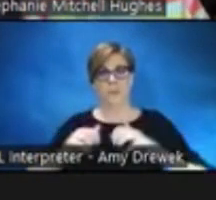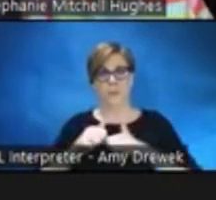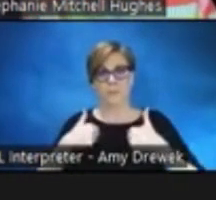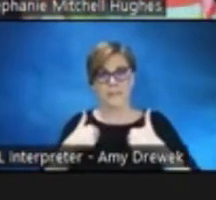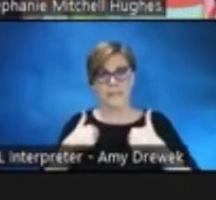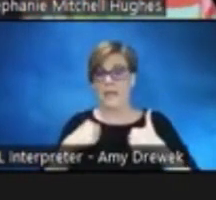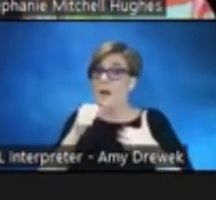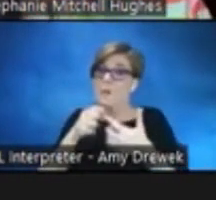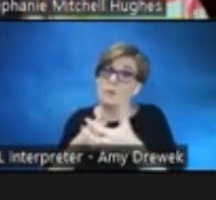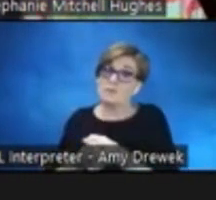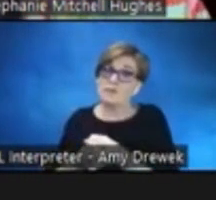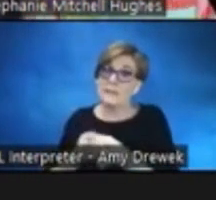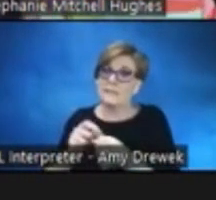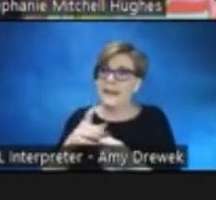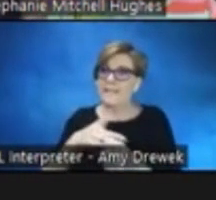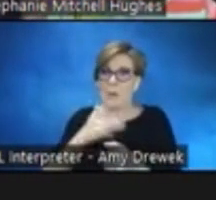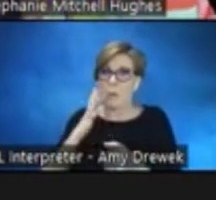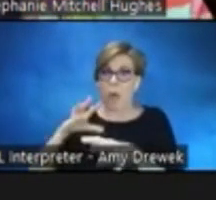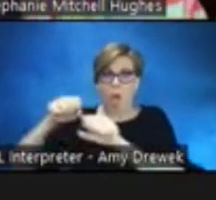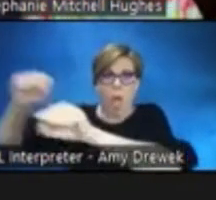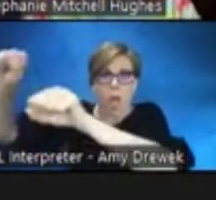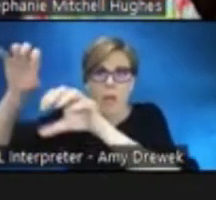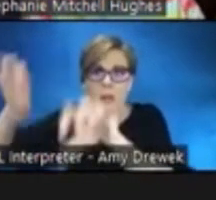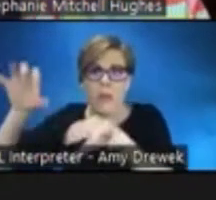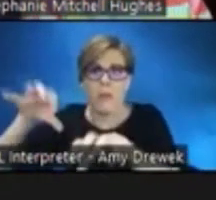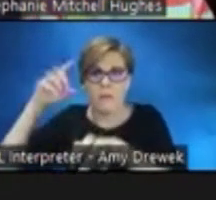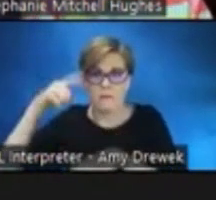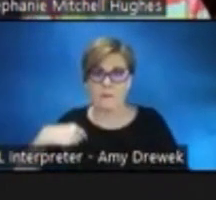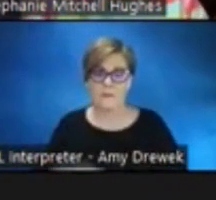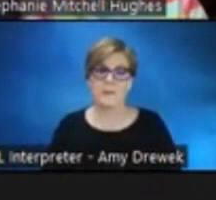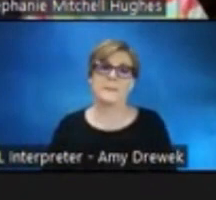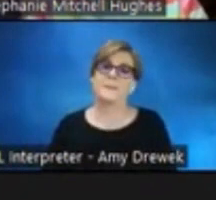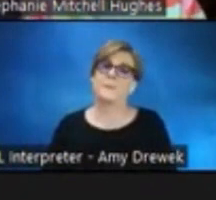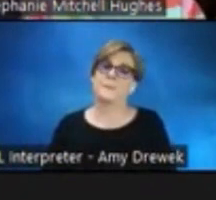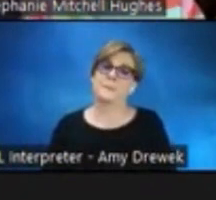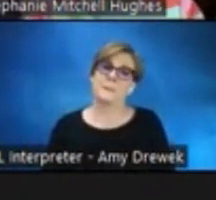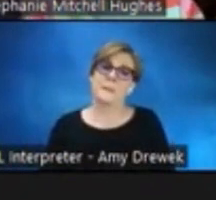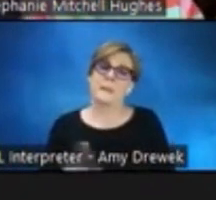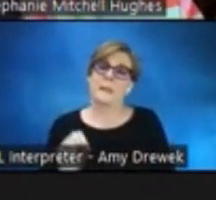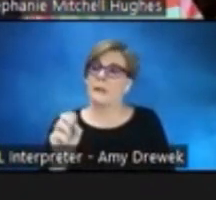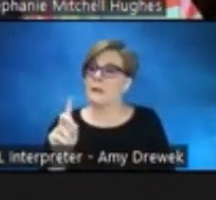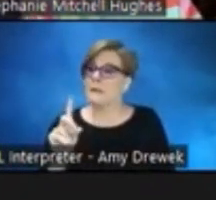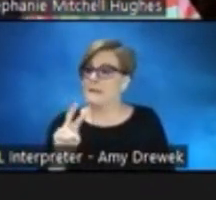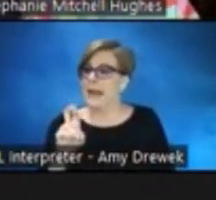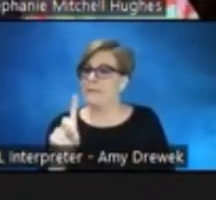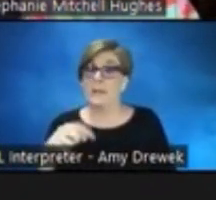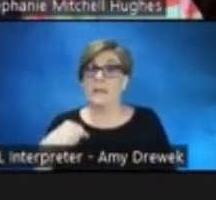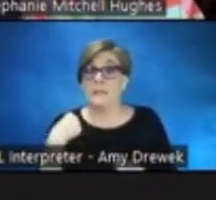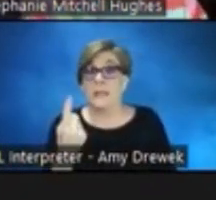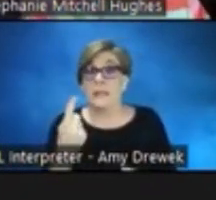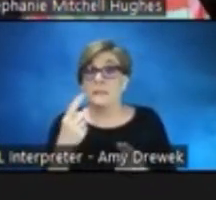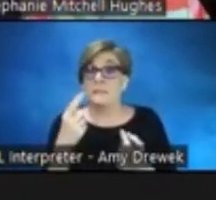WE HAVE TALKED A LOT SINCE THE SUMMER OF 2020 ABOUT MORE